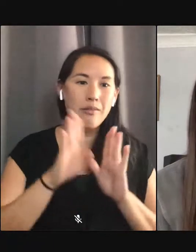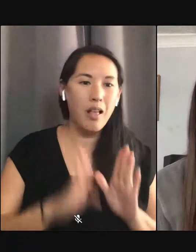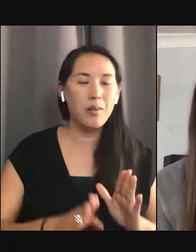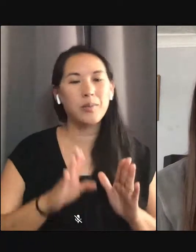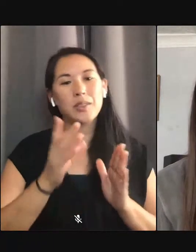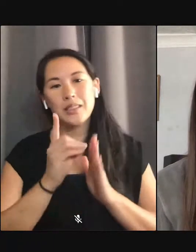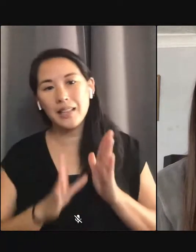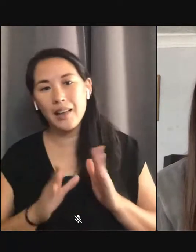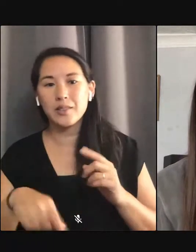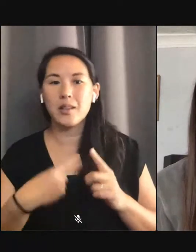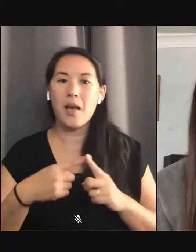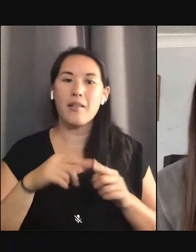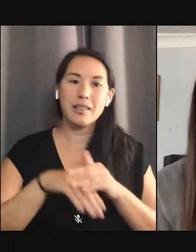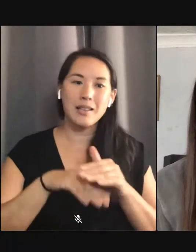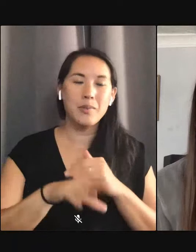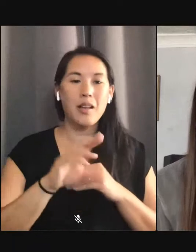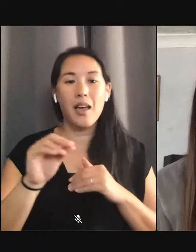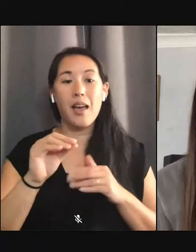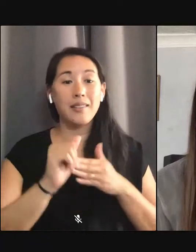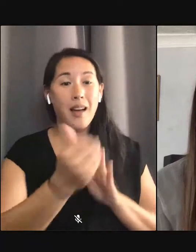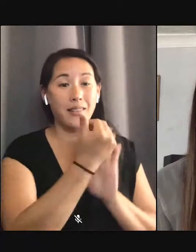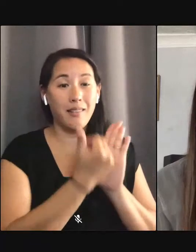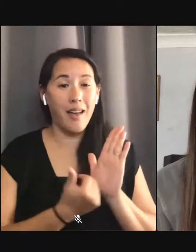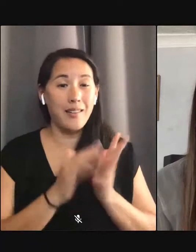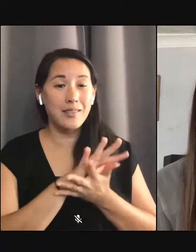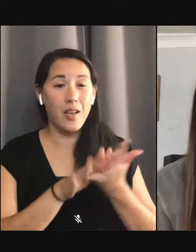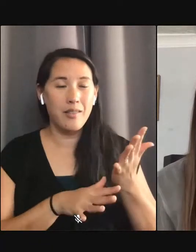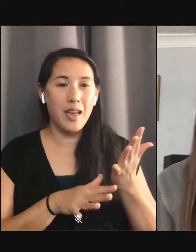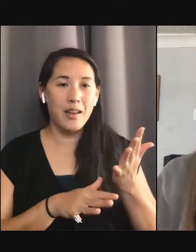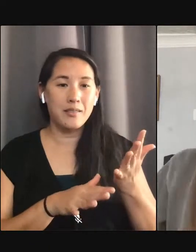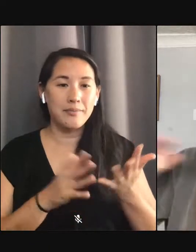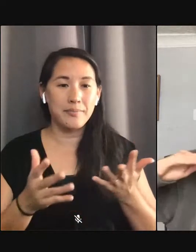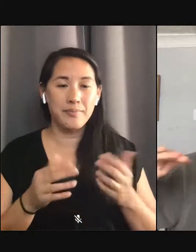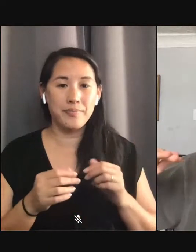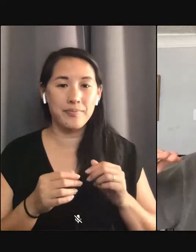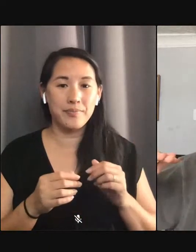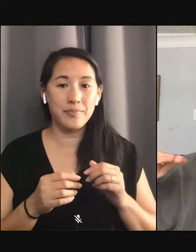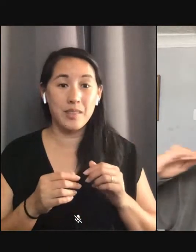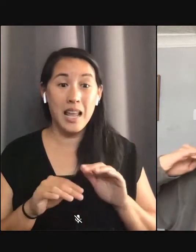accessibility and the guidelines and things i think the the fundamental basis of that is an